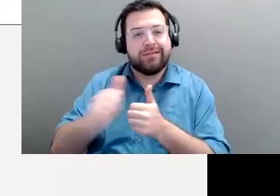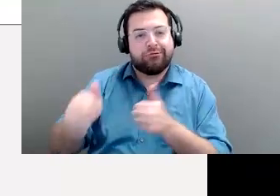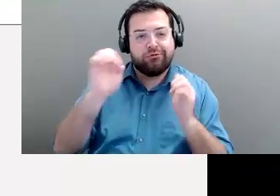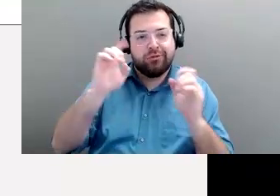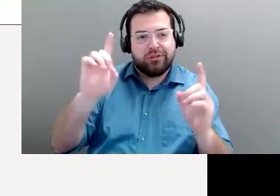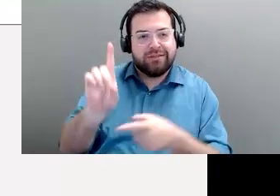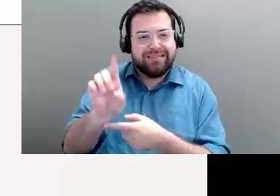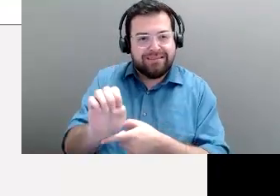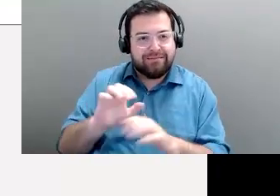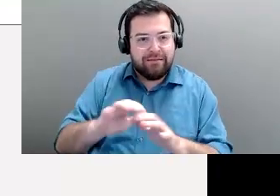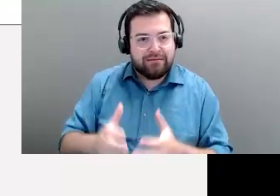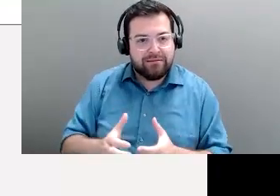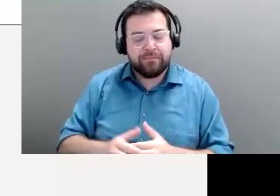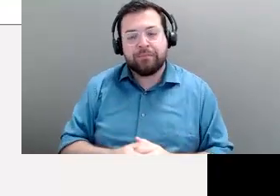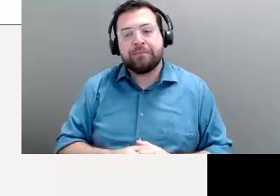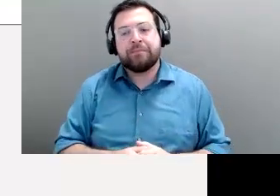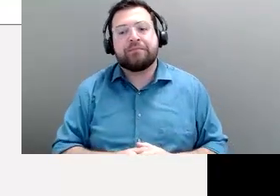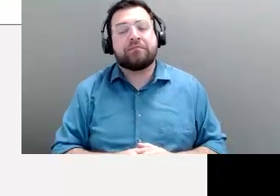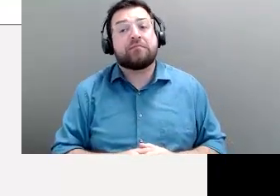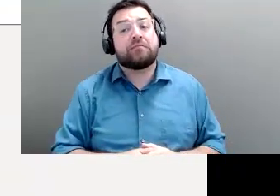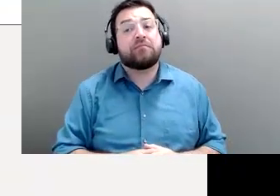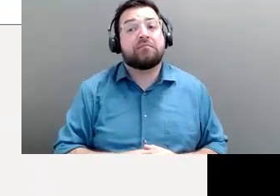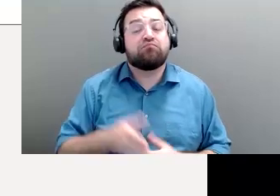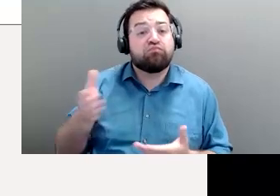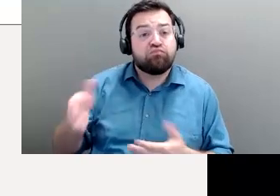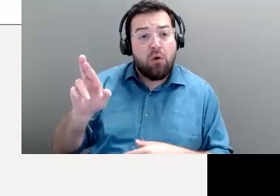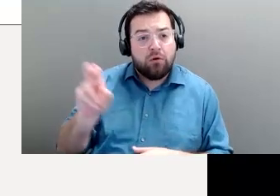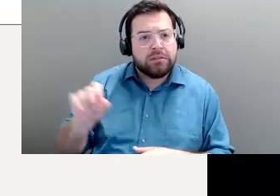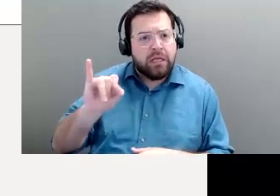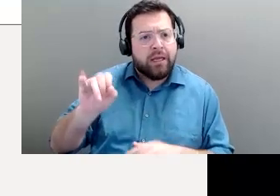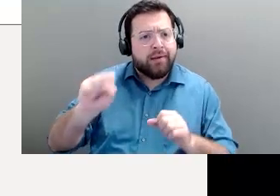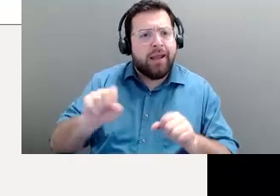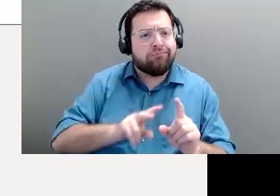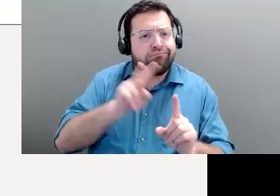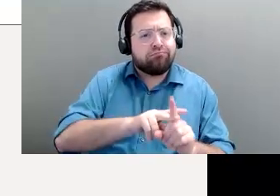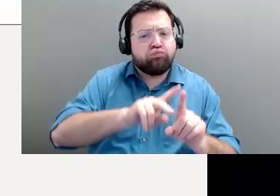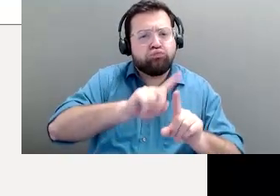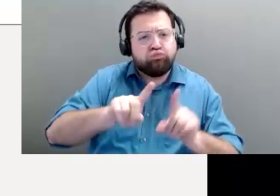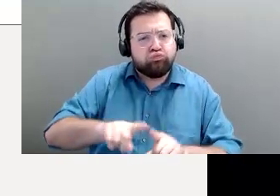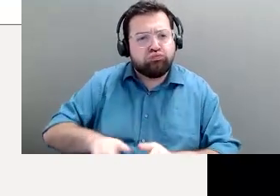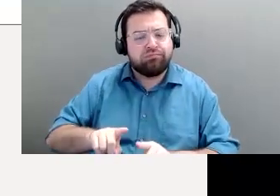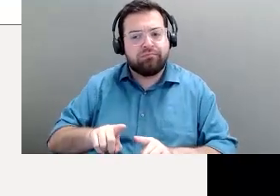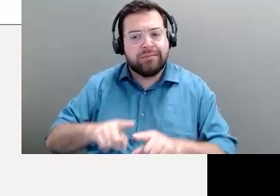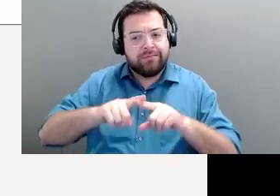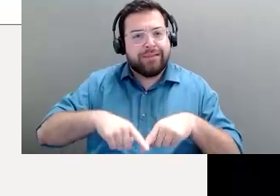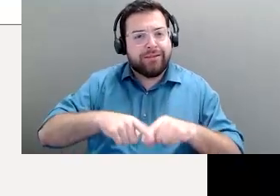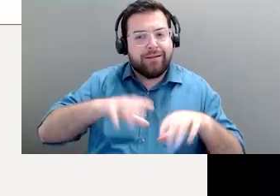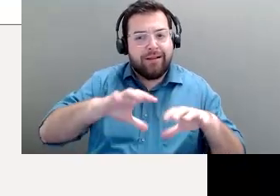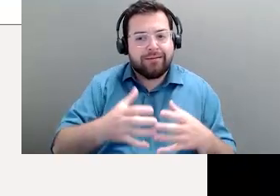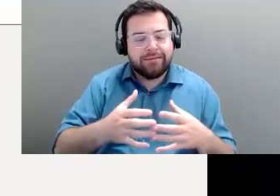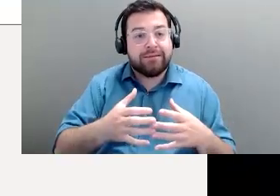There are different ways that RSI can be implemented in a course. And it may look different from one course to another.